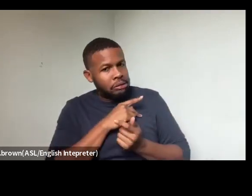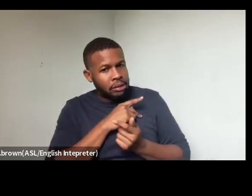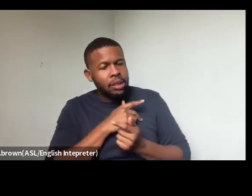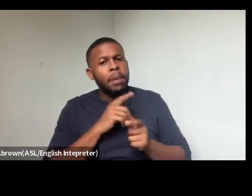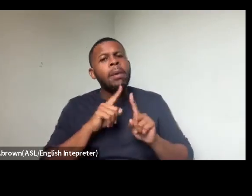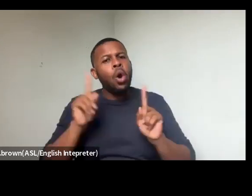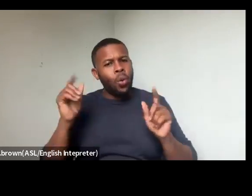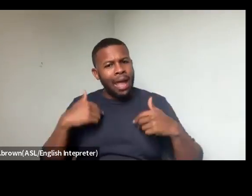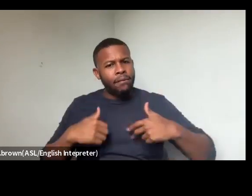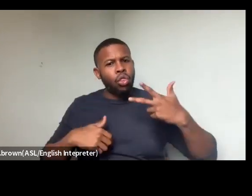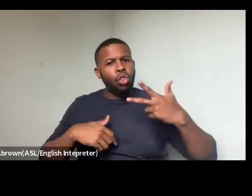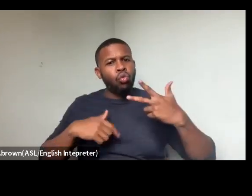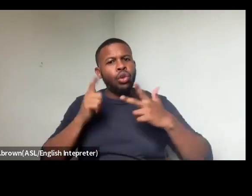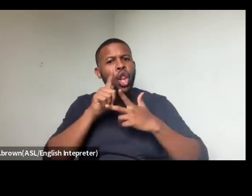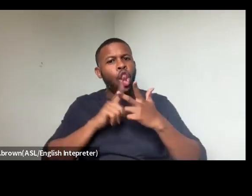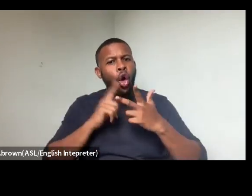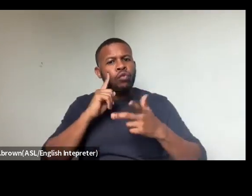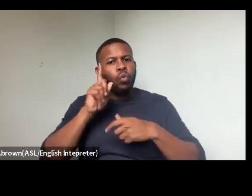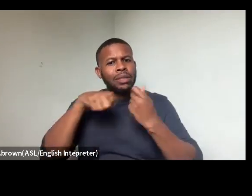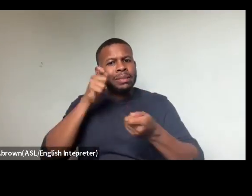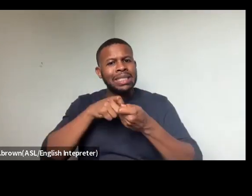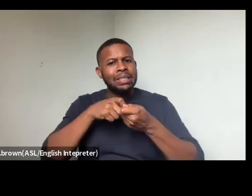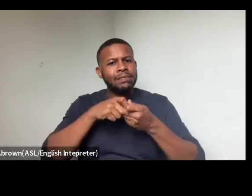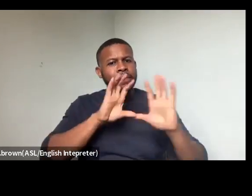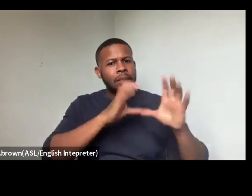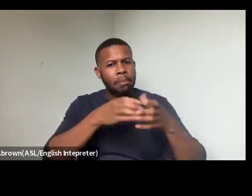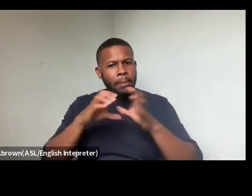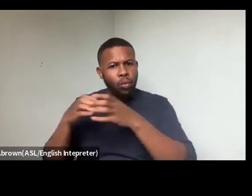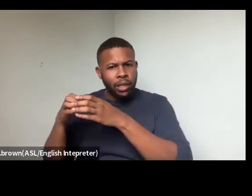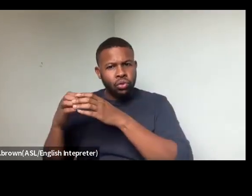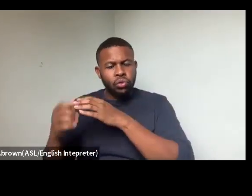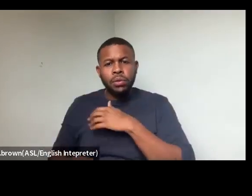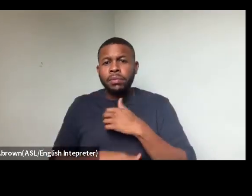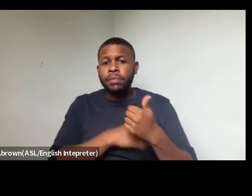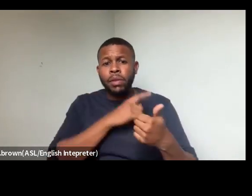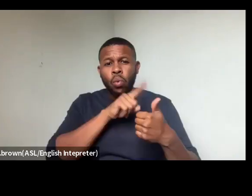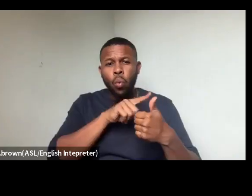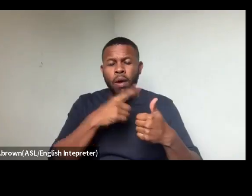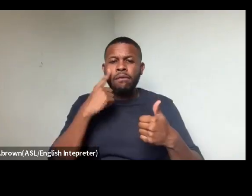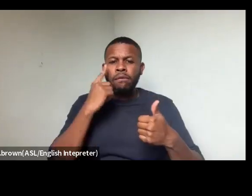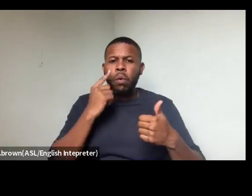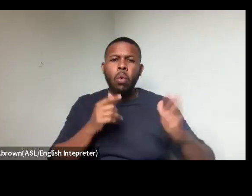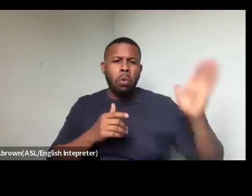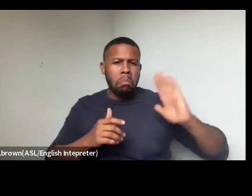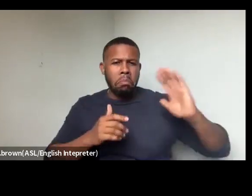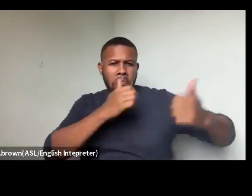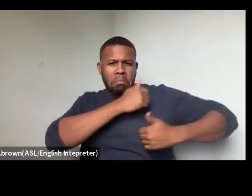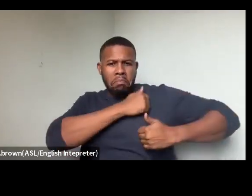across state lines? So there is not